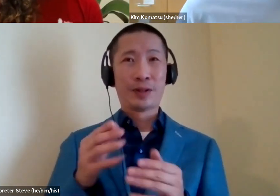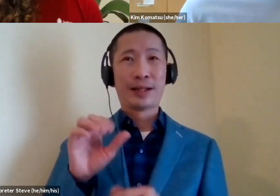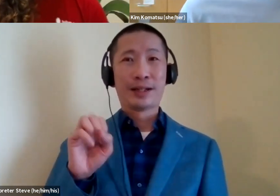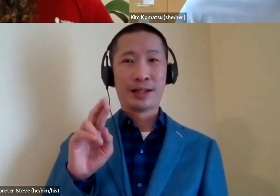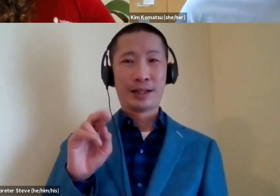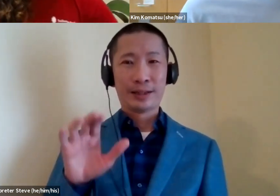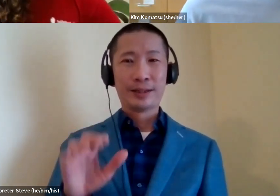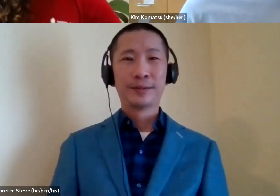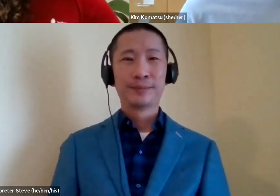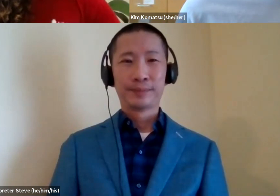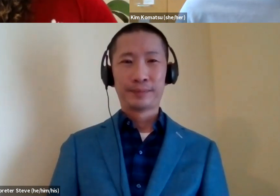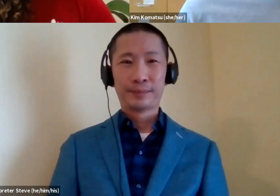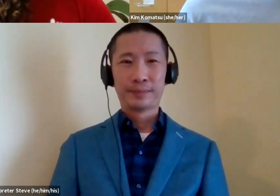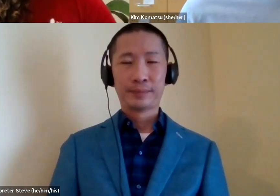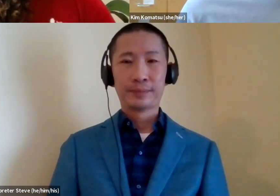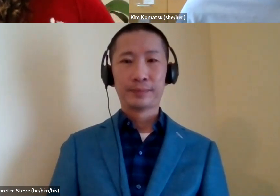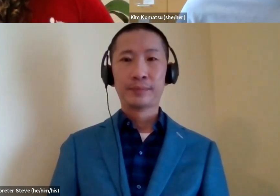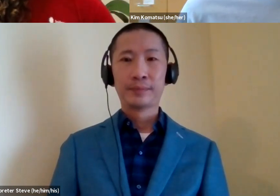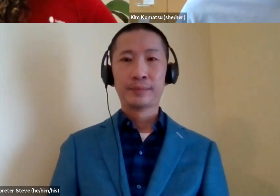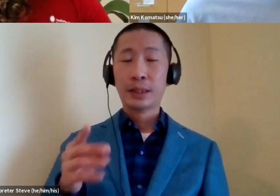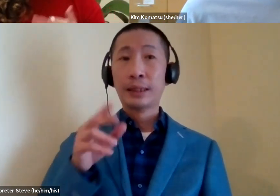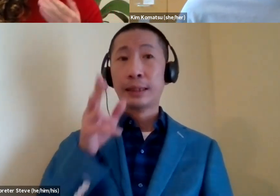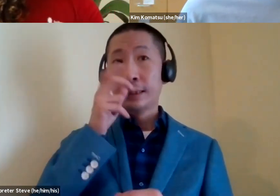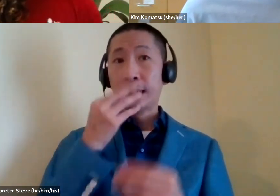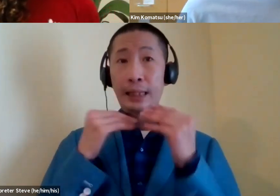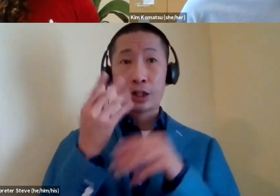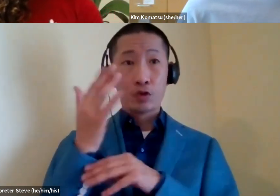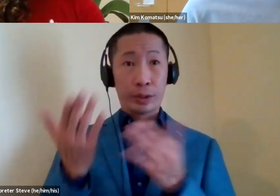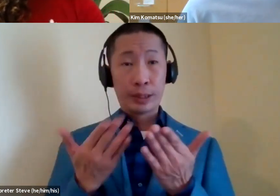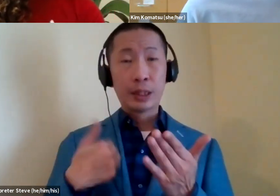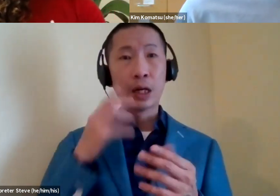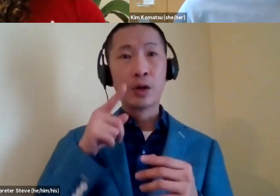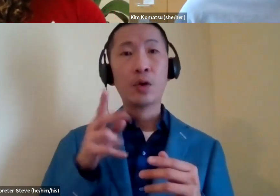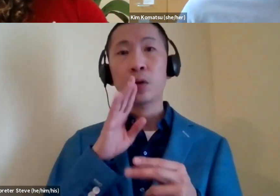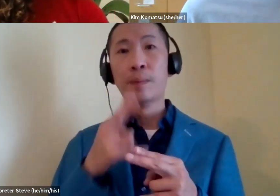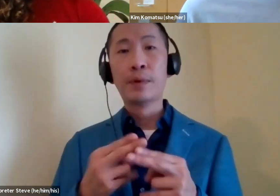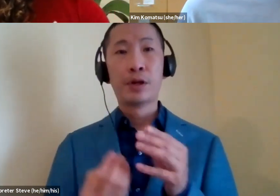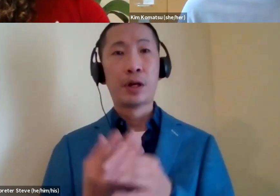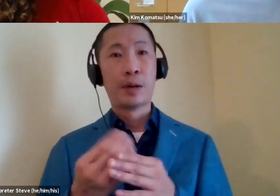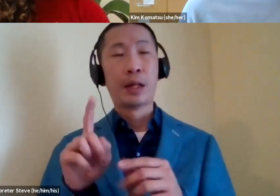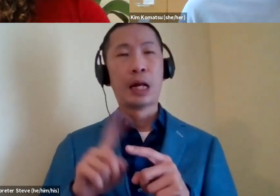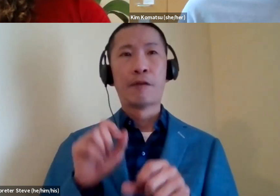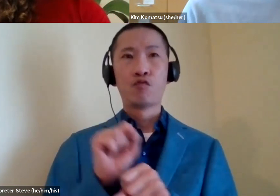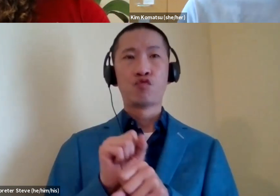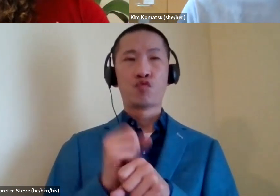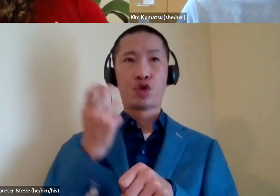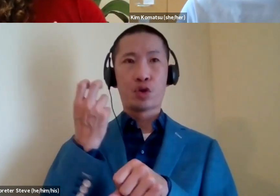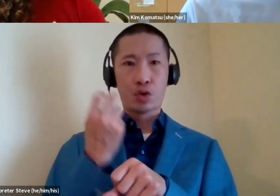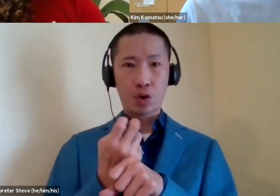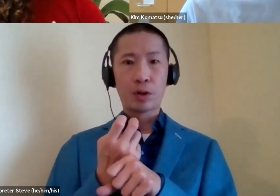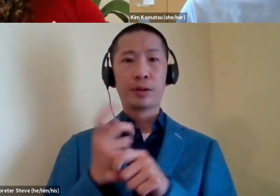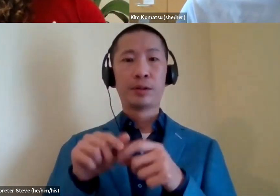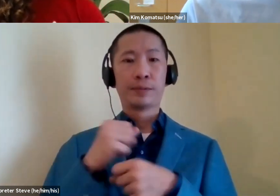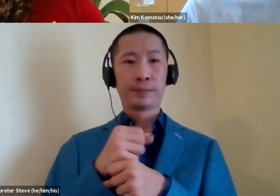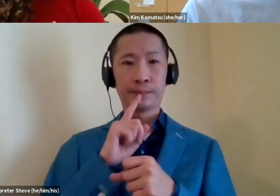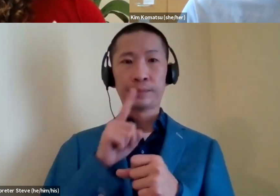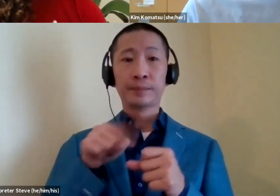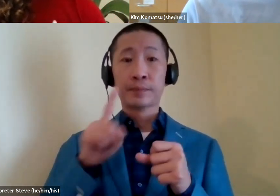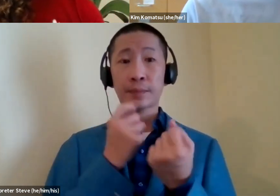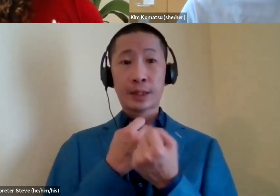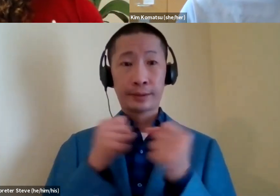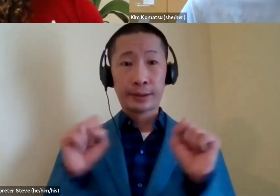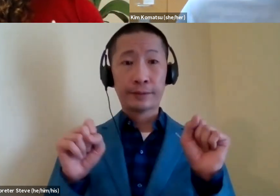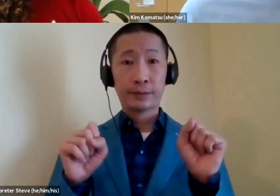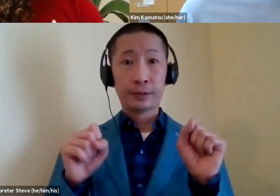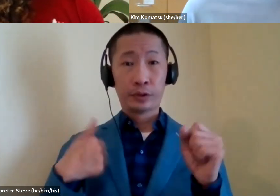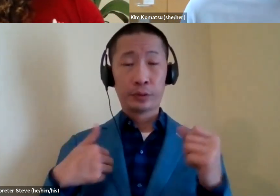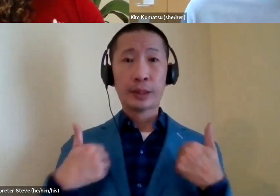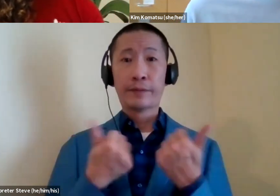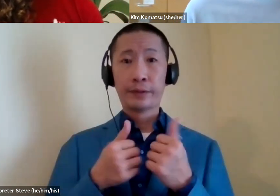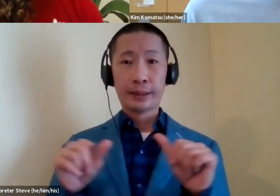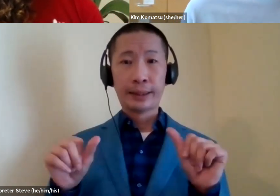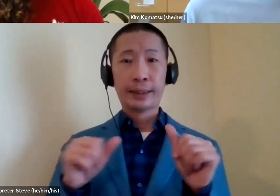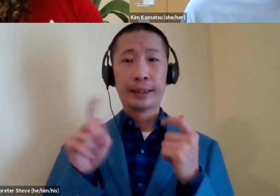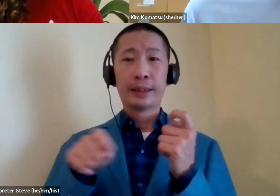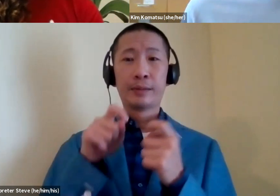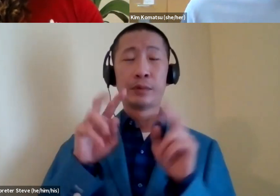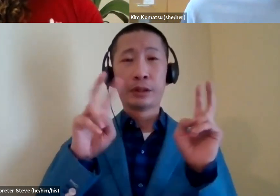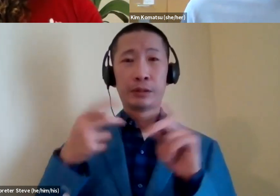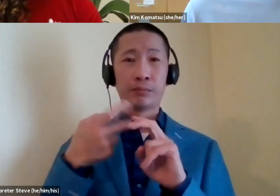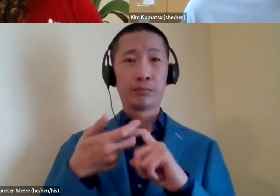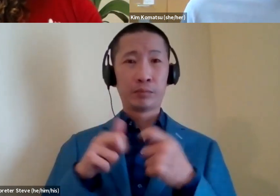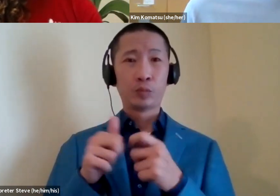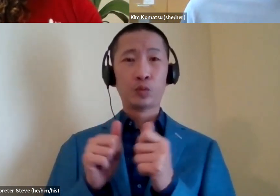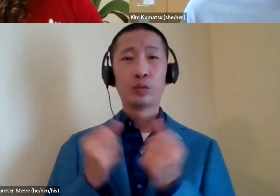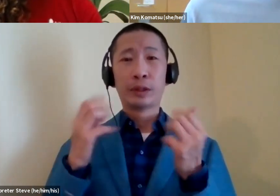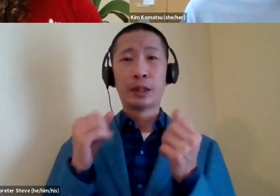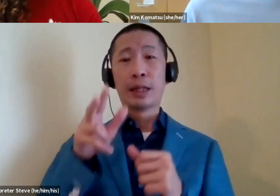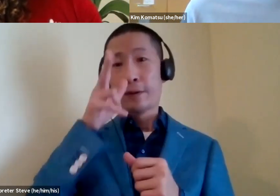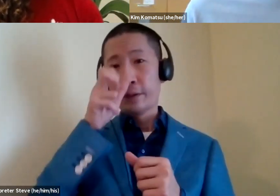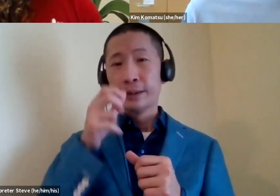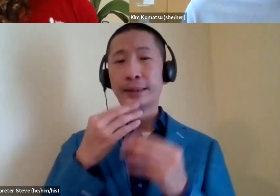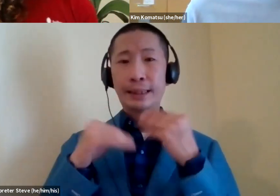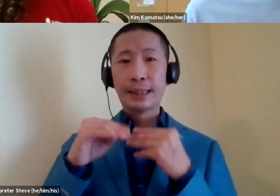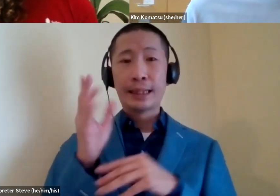Emily Borger: Now, are those insects eating the trees here, I know you mentioned that the plants have to work really hard to make sure that they're safe, so do we have any particular issues with a lot of insects eating a tree too much.